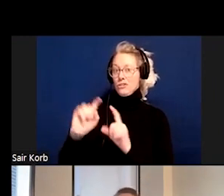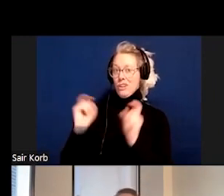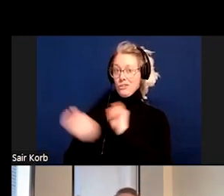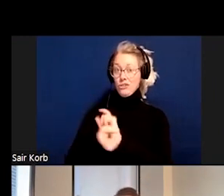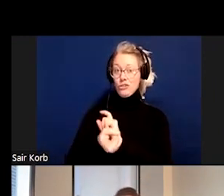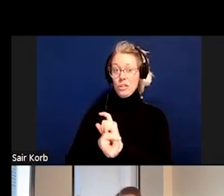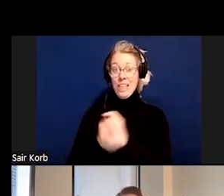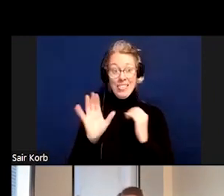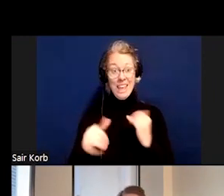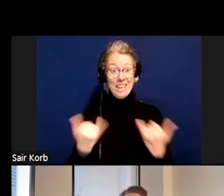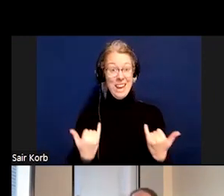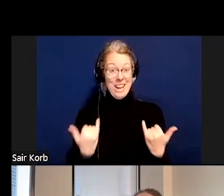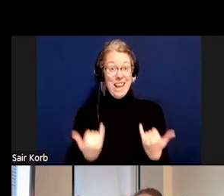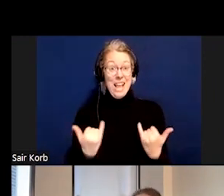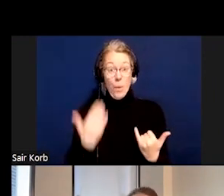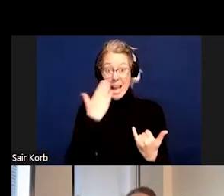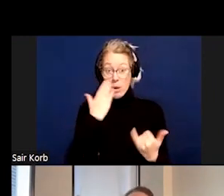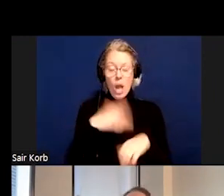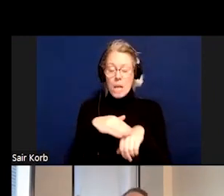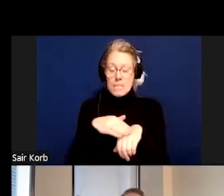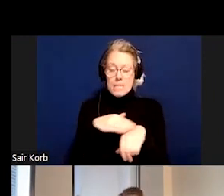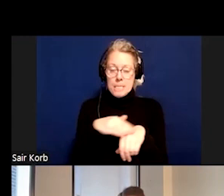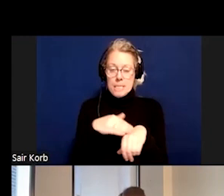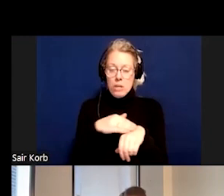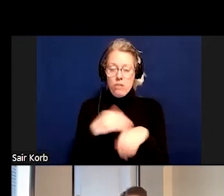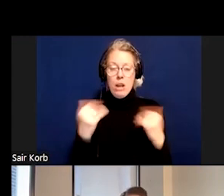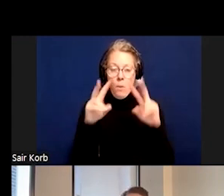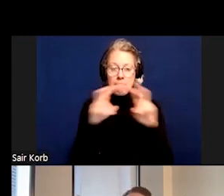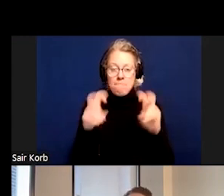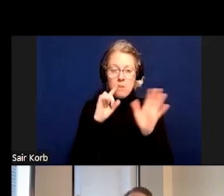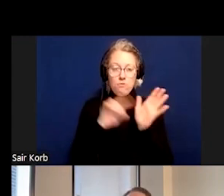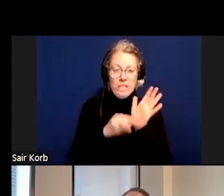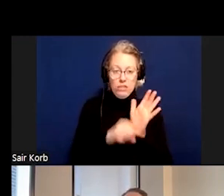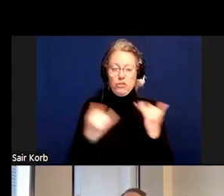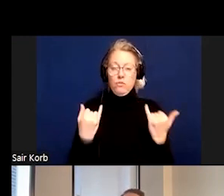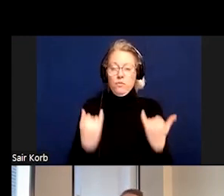We are just beginning our exploration process and research process on that, so please stay